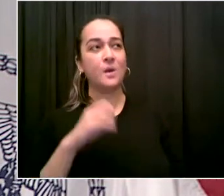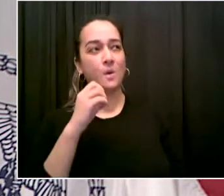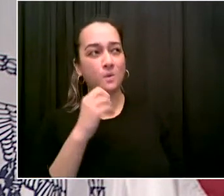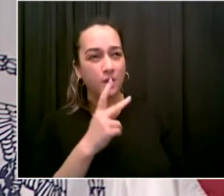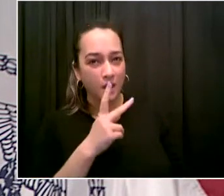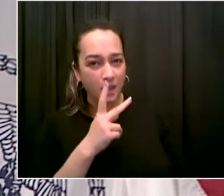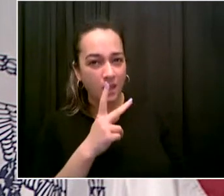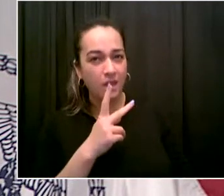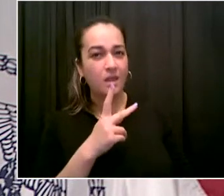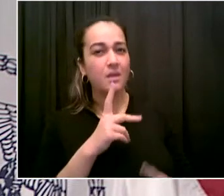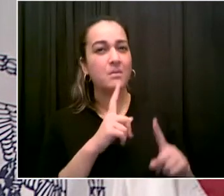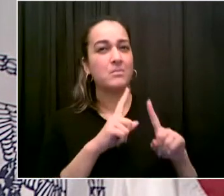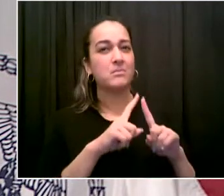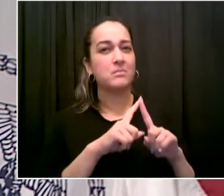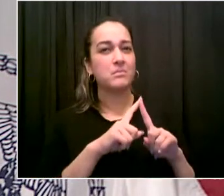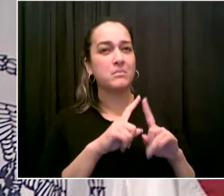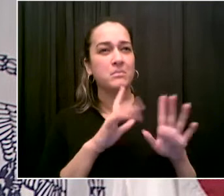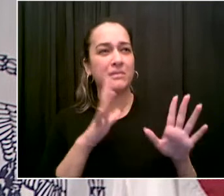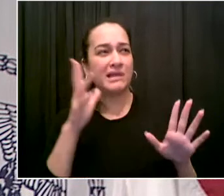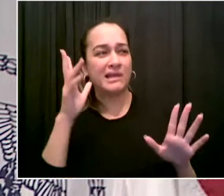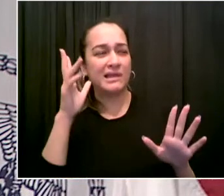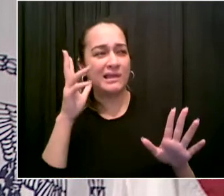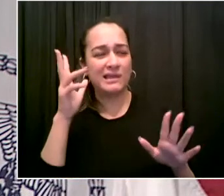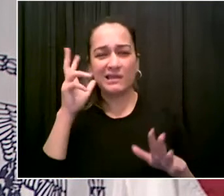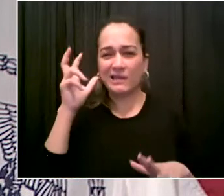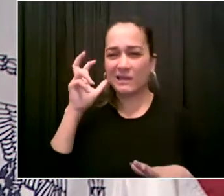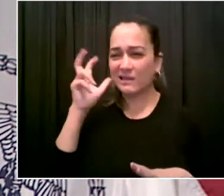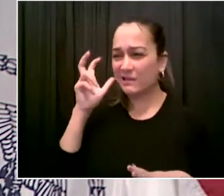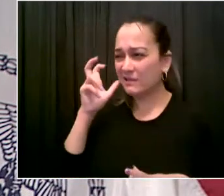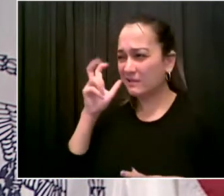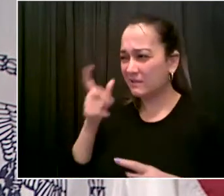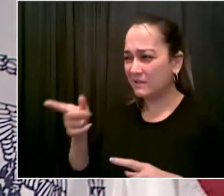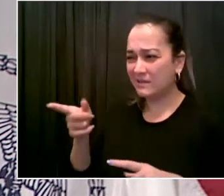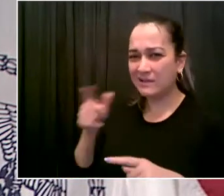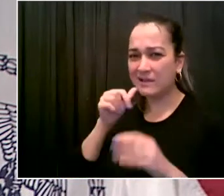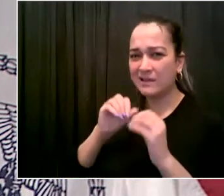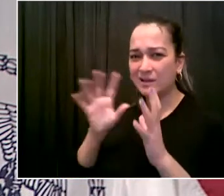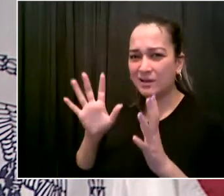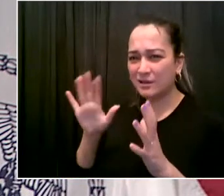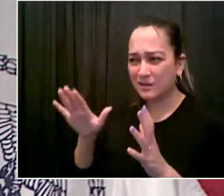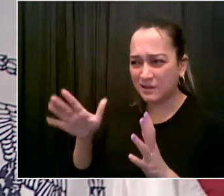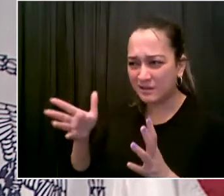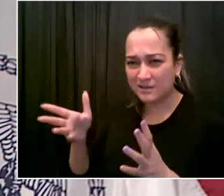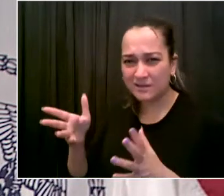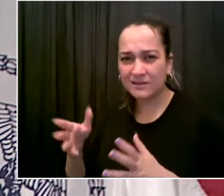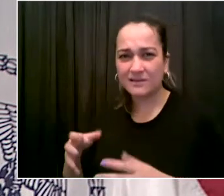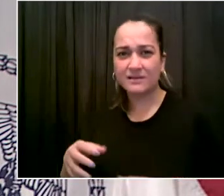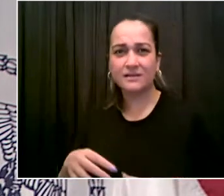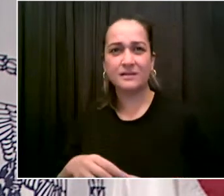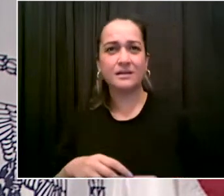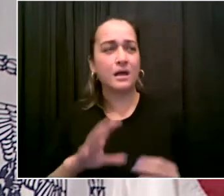HAVE A VERY IMPORTANT IMPACT ON REDUCING VIOLENCE AND SHOOTINGS. or TO THPE OIT N ARE YOU THERE? CAN YOU HEAR